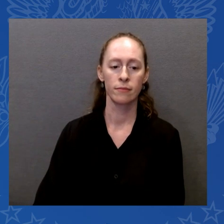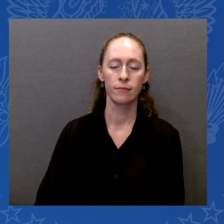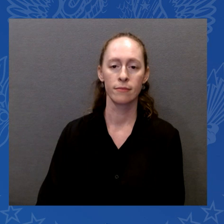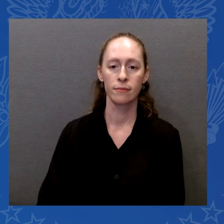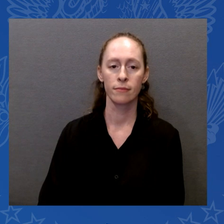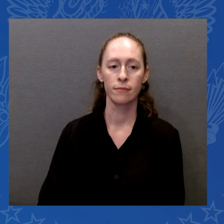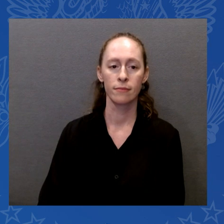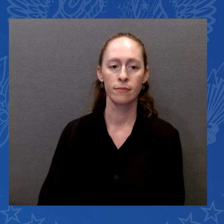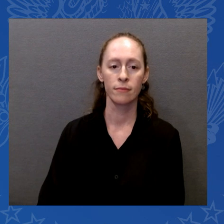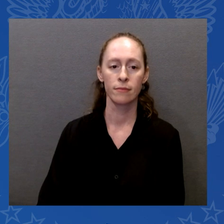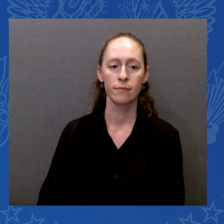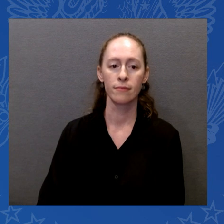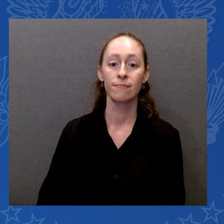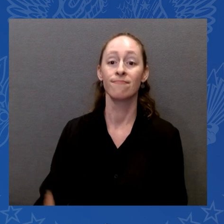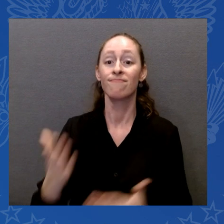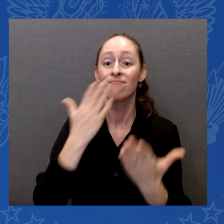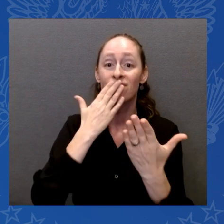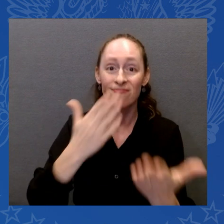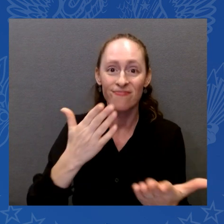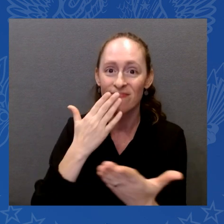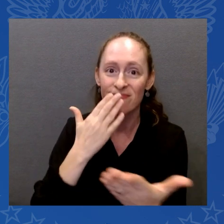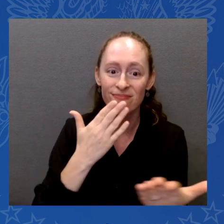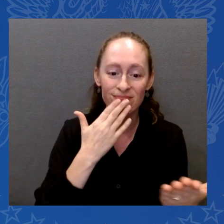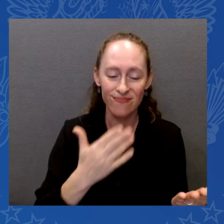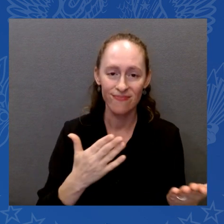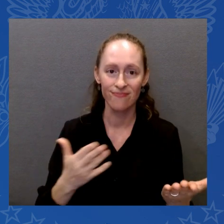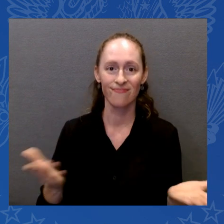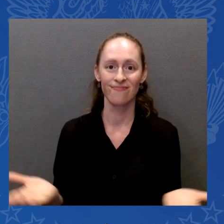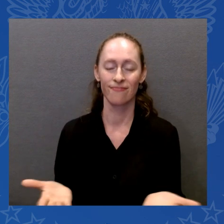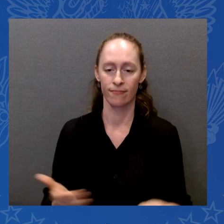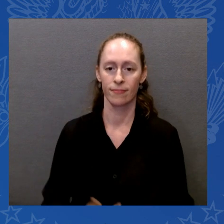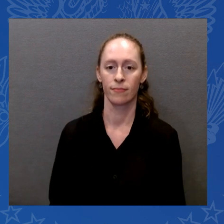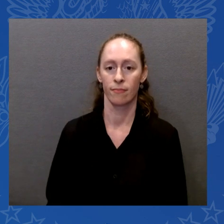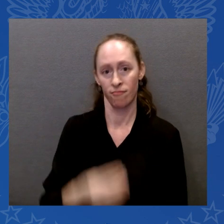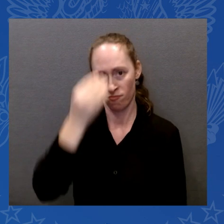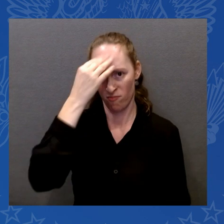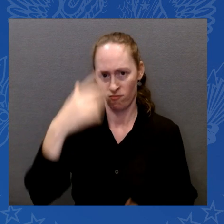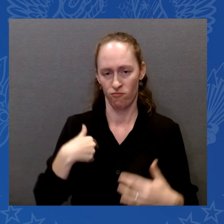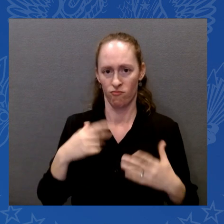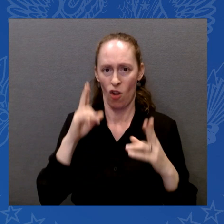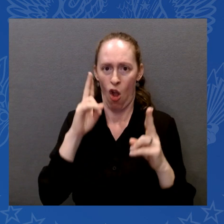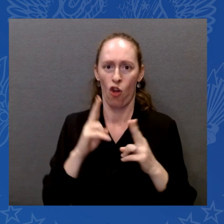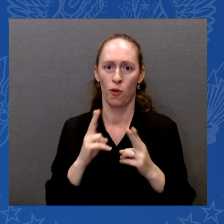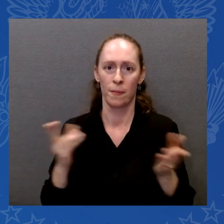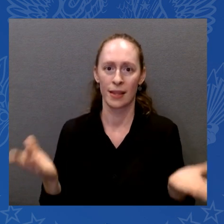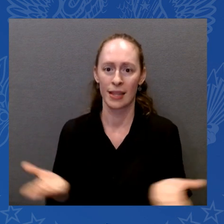It is an honor to join you today. My name is Dr. Nisha Verma and I am a board certified,